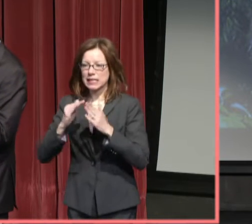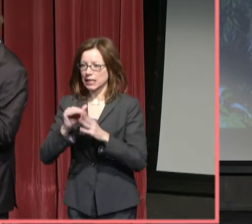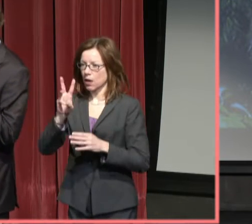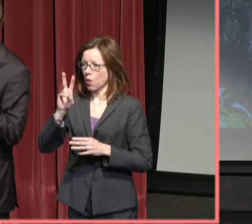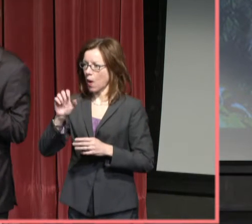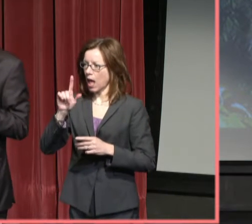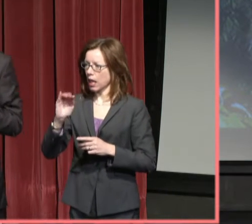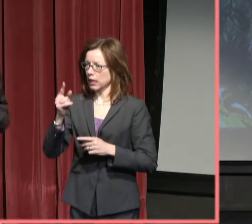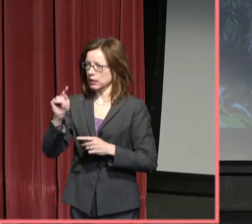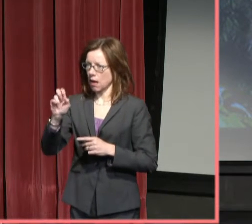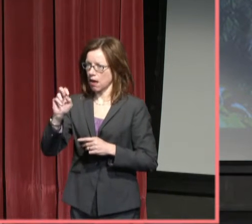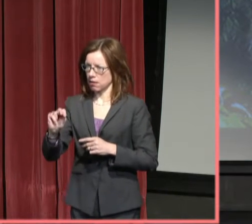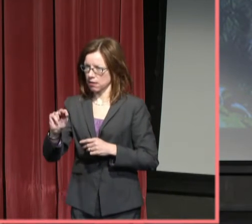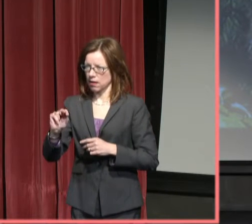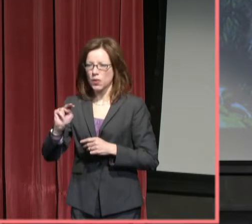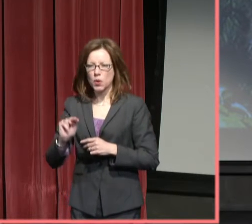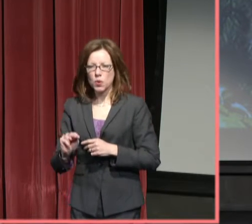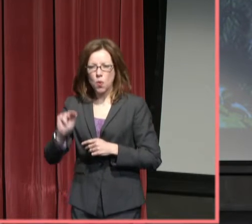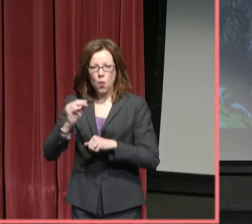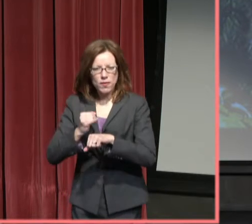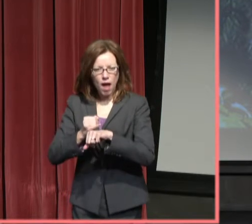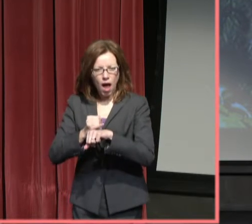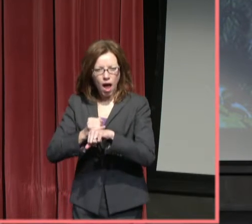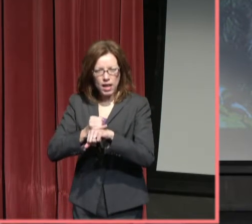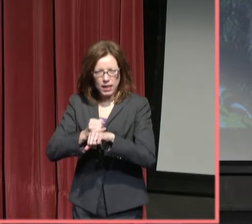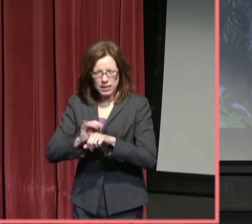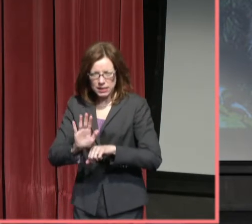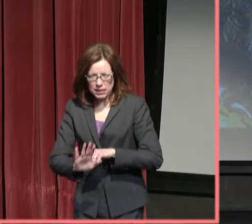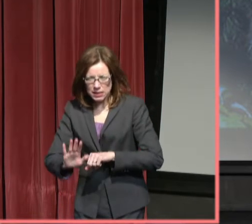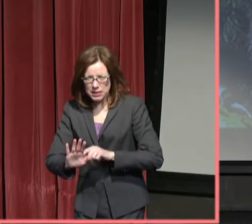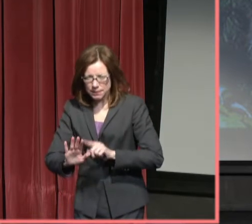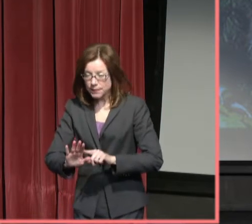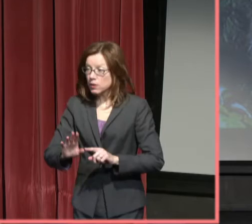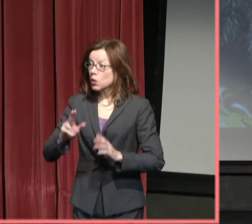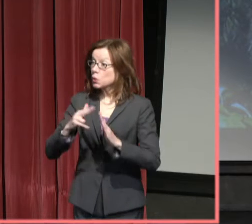of the North Island there. New Zealand looks like this tiny wee country,